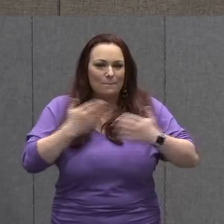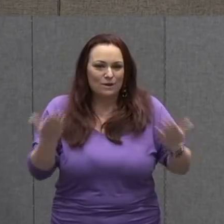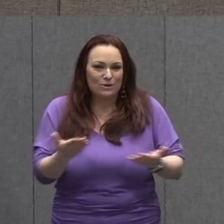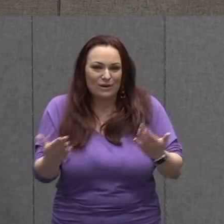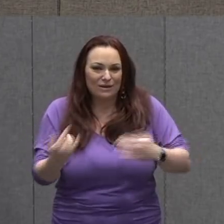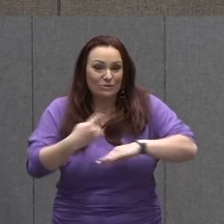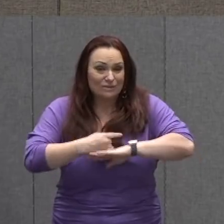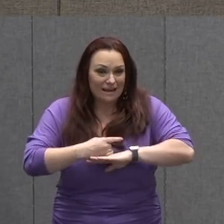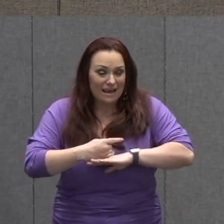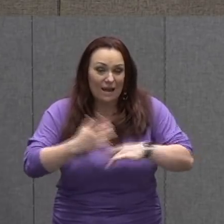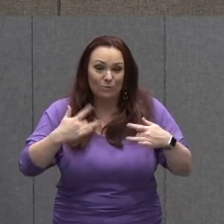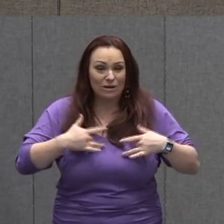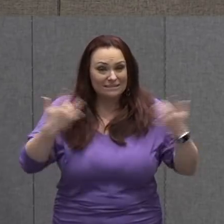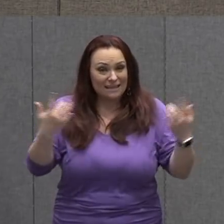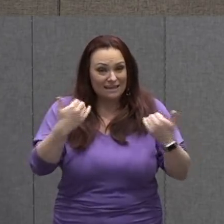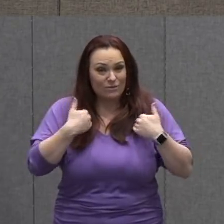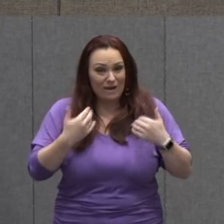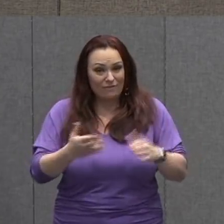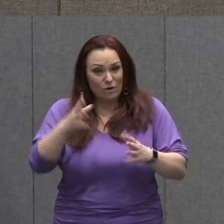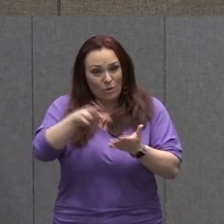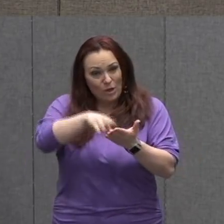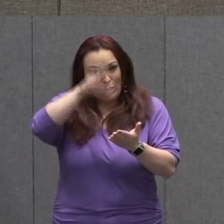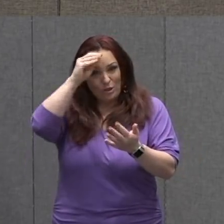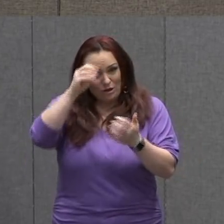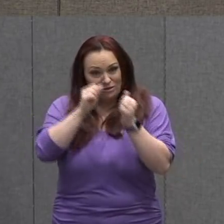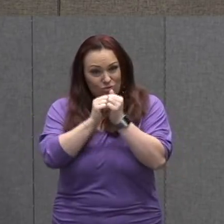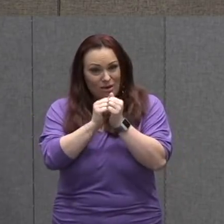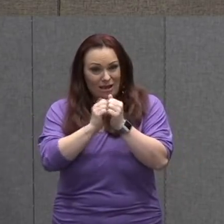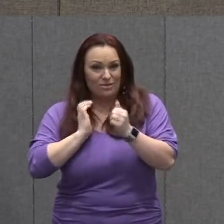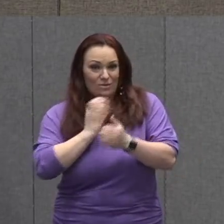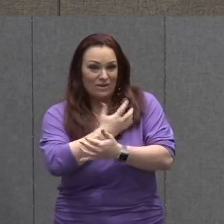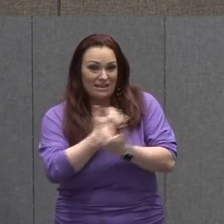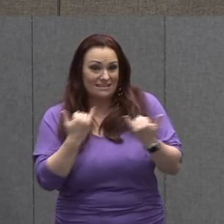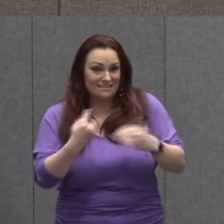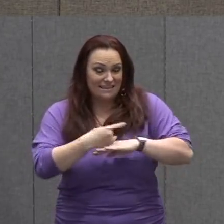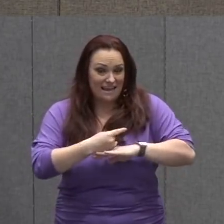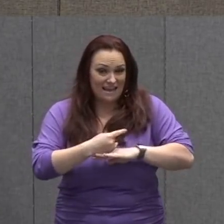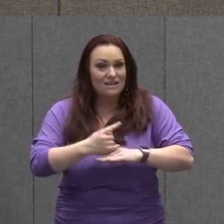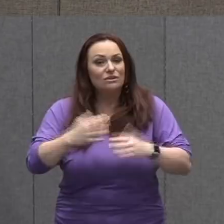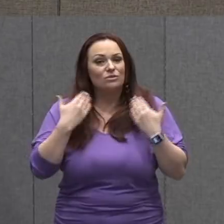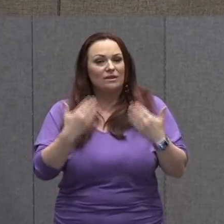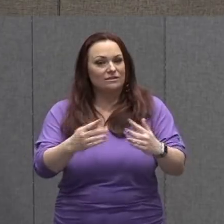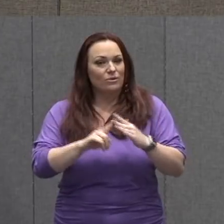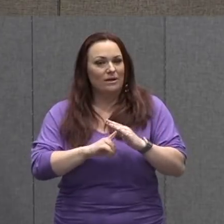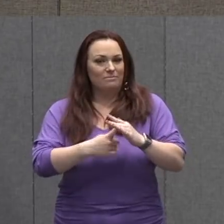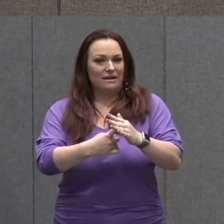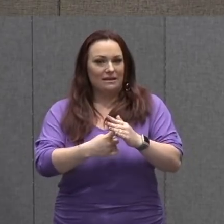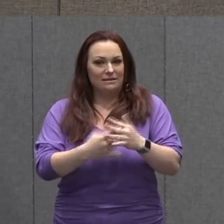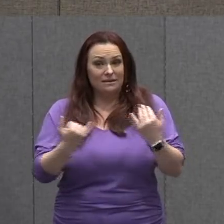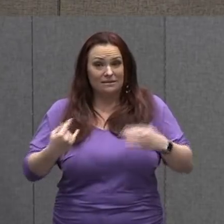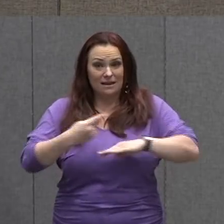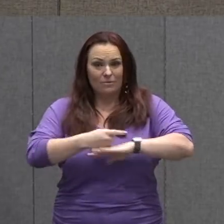right along with us. So let's get to it. This week we've been talking about life science.